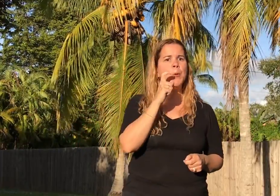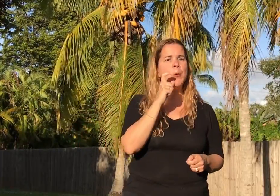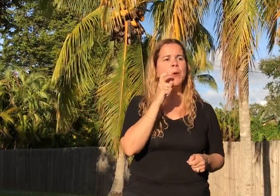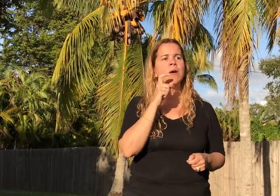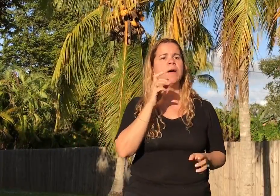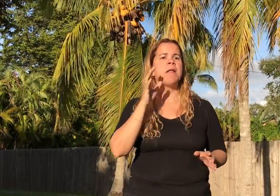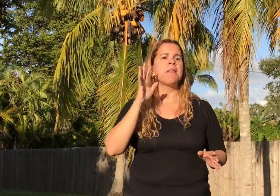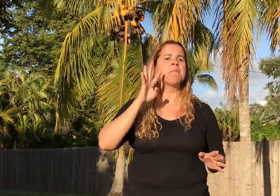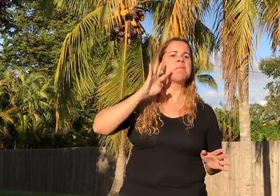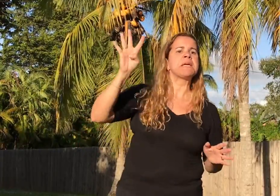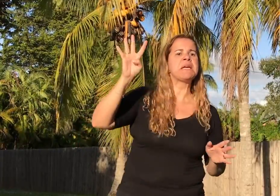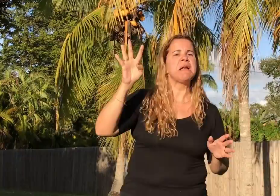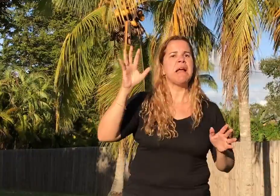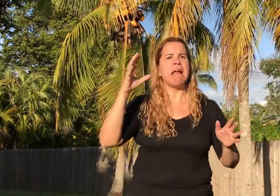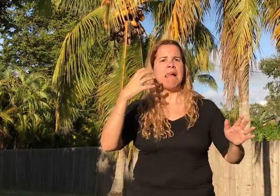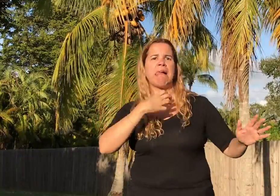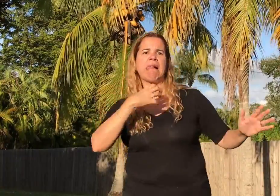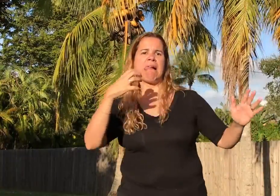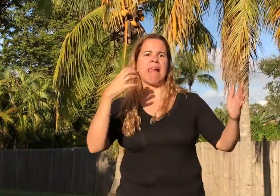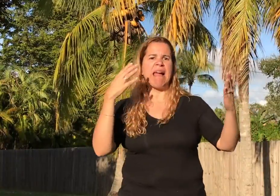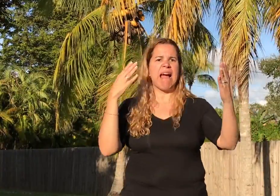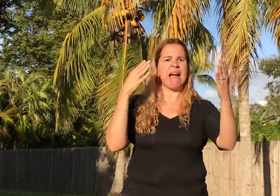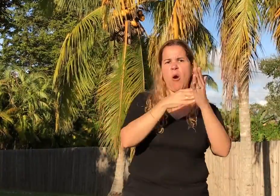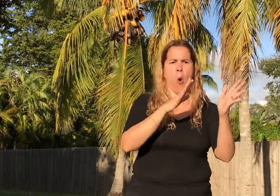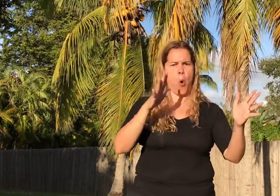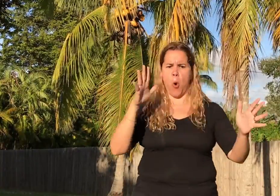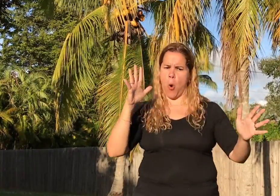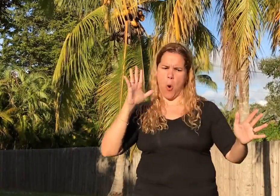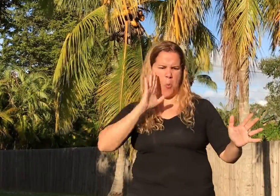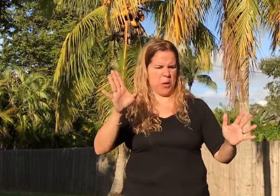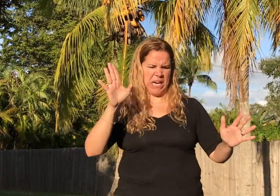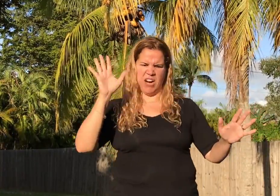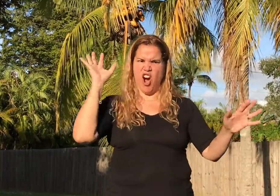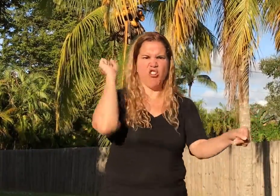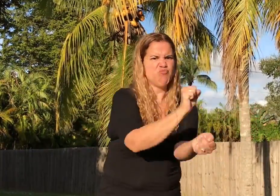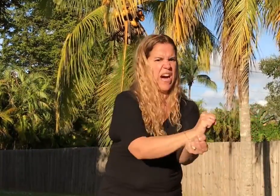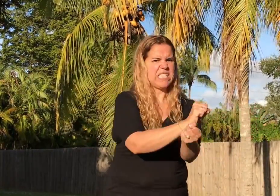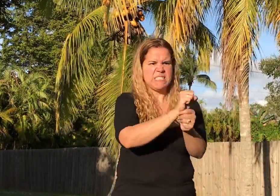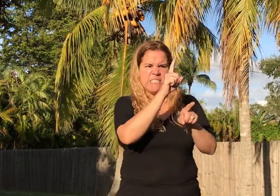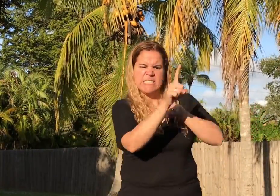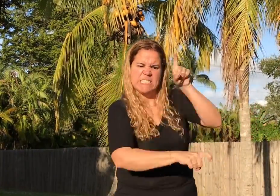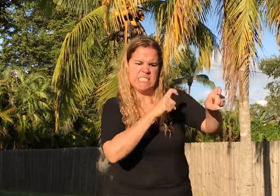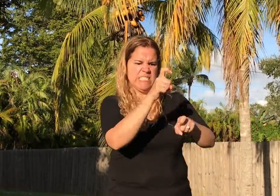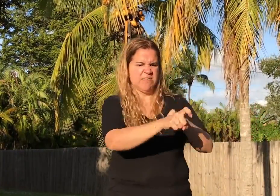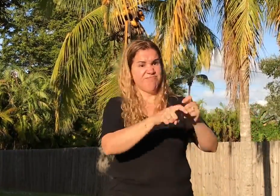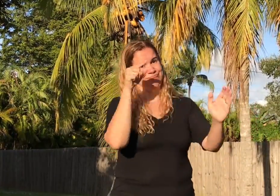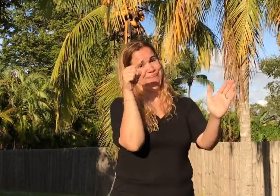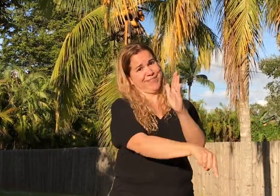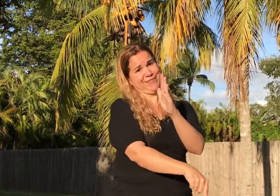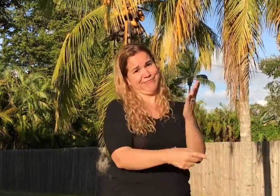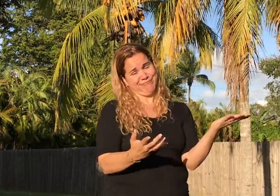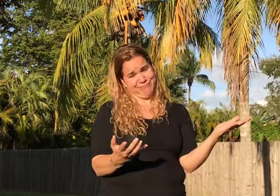For 57 years, Cuba would fall under the cruel grip of Castro - anyone who spoke out or acted against his government were regularly arrested, interrogated, tortured, or killed.